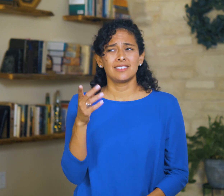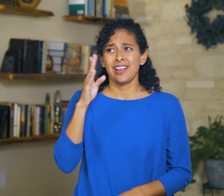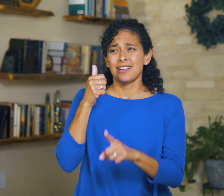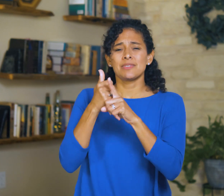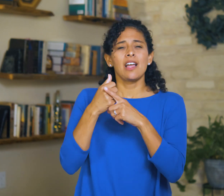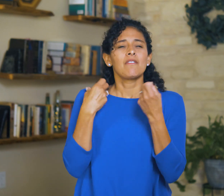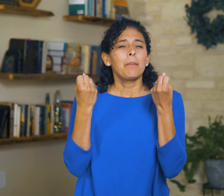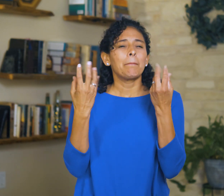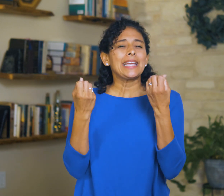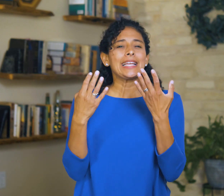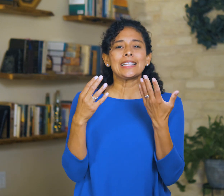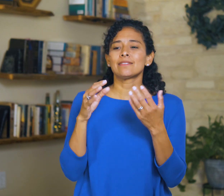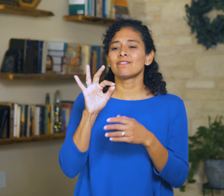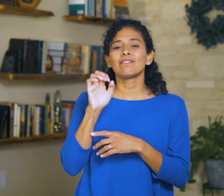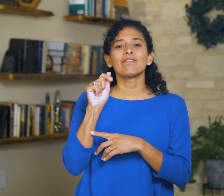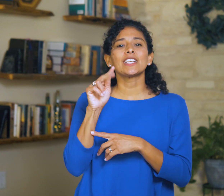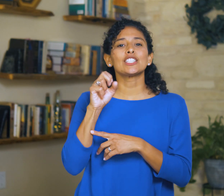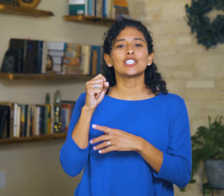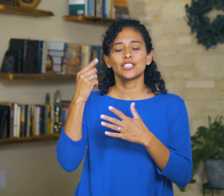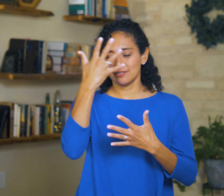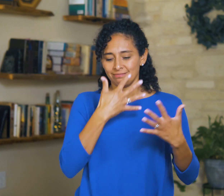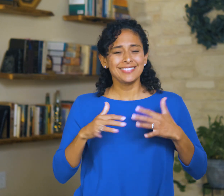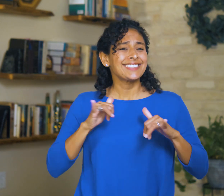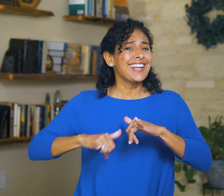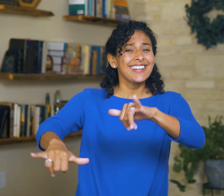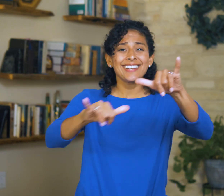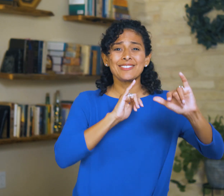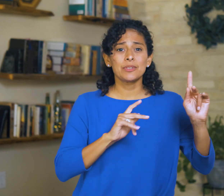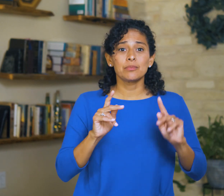He’s multifaceted just like anyone else,